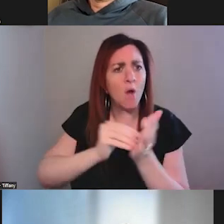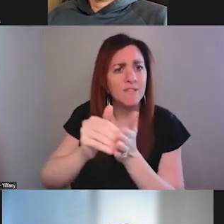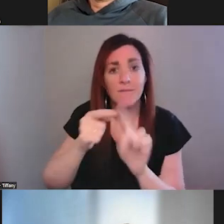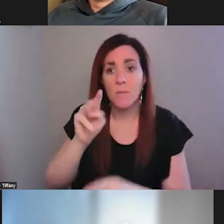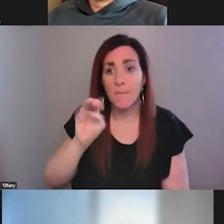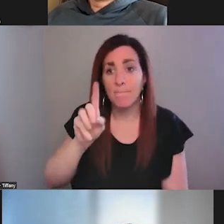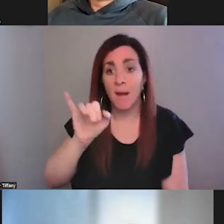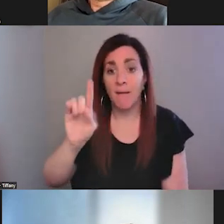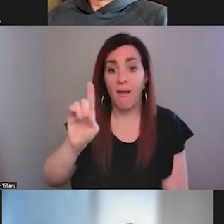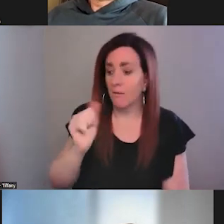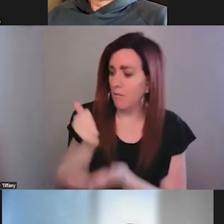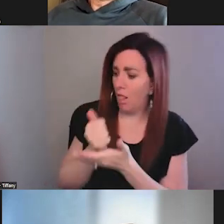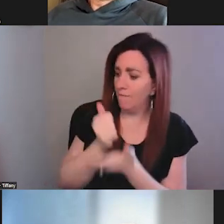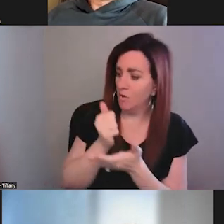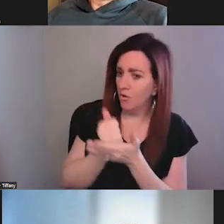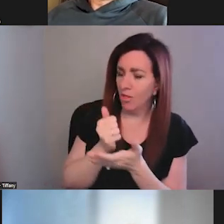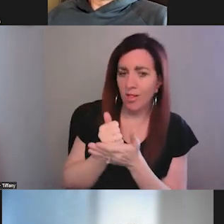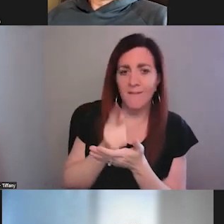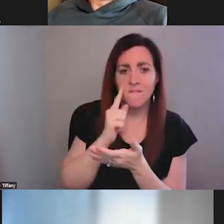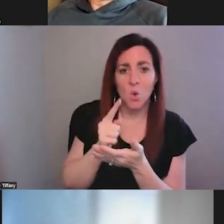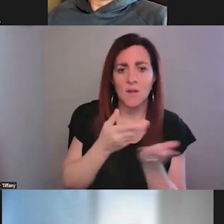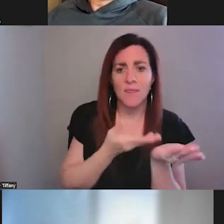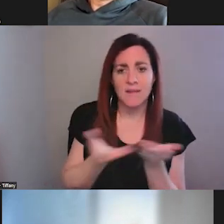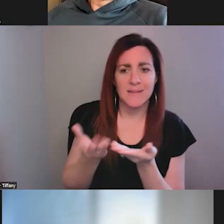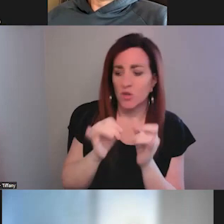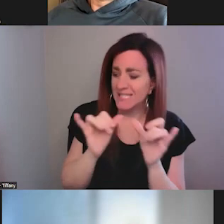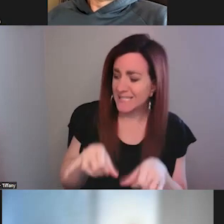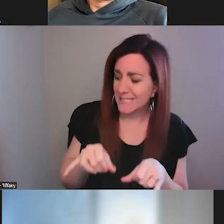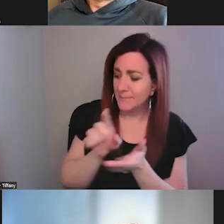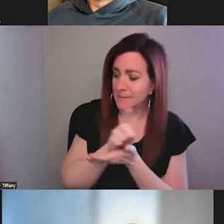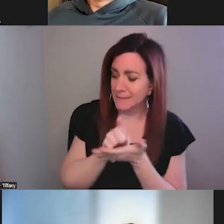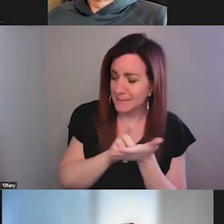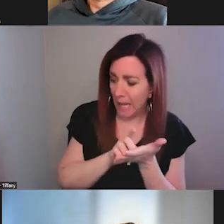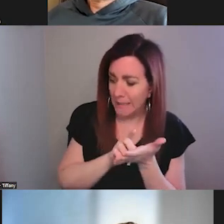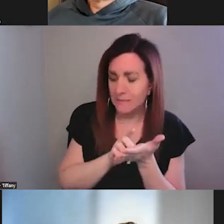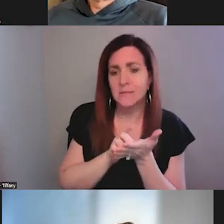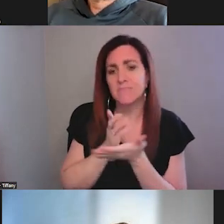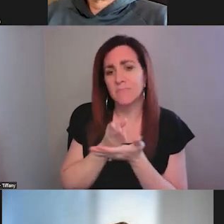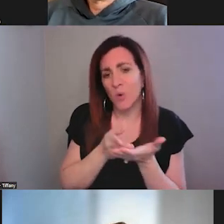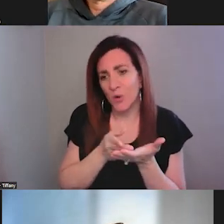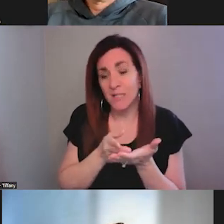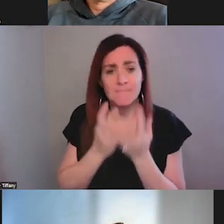BE HELPFUL IN THE SYSTEM DELIVERY DESIGN PIECES AND IT IS VALUABLE TO HAVE THEM AT THE